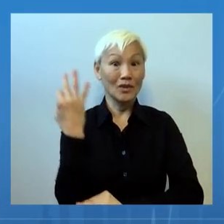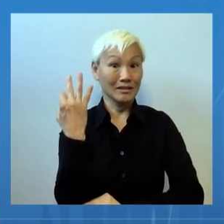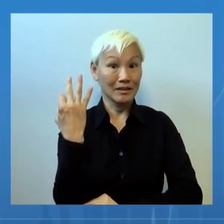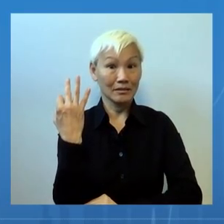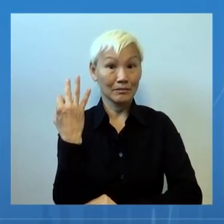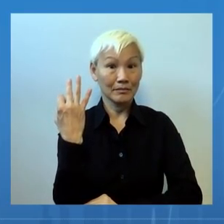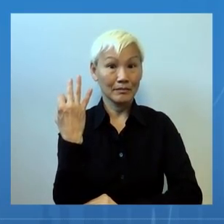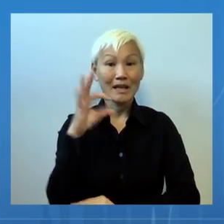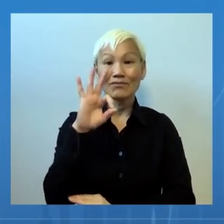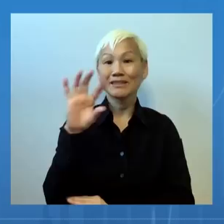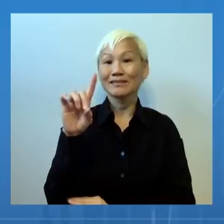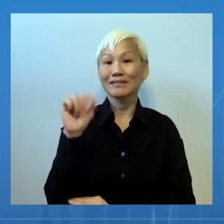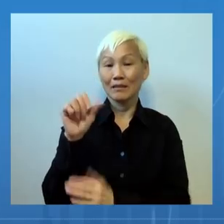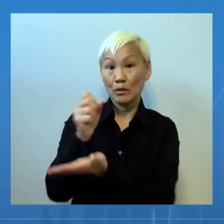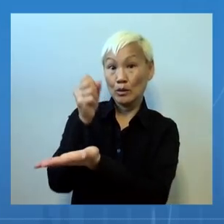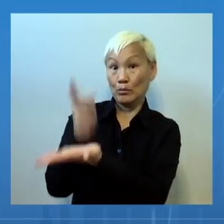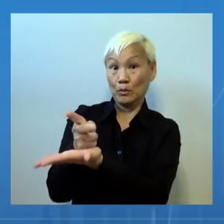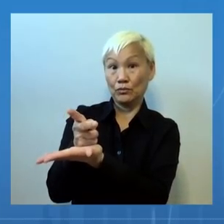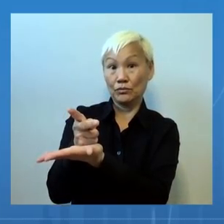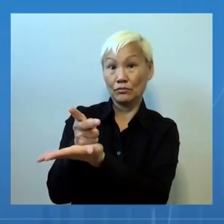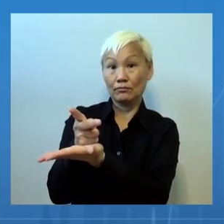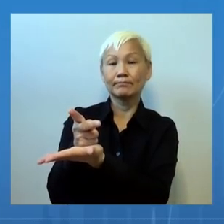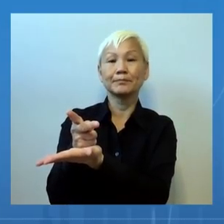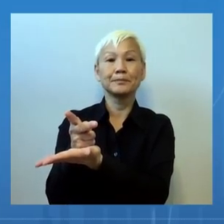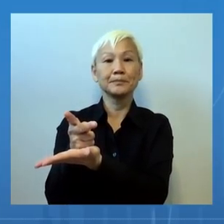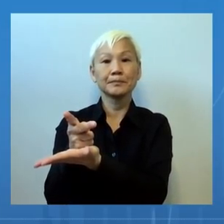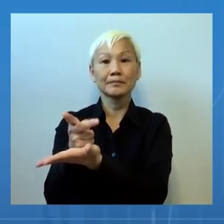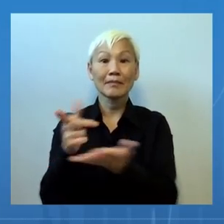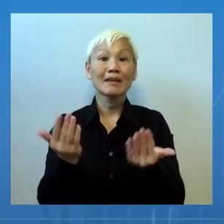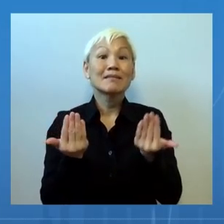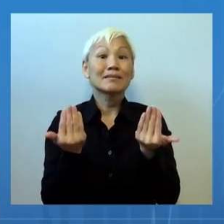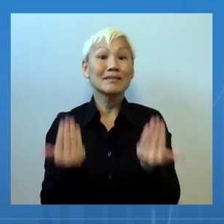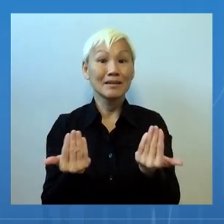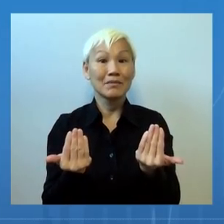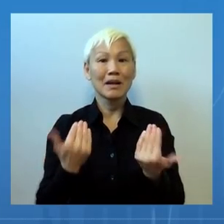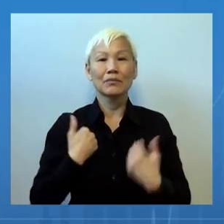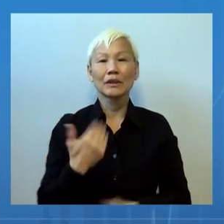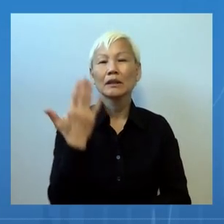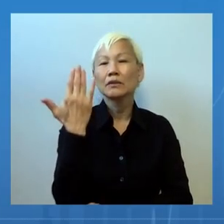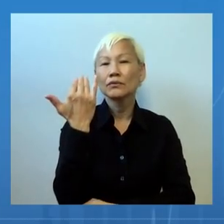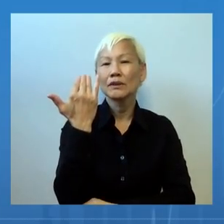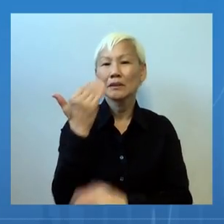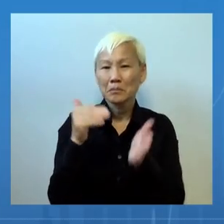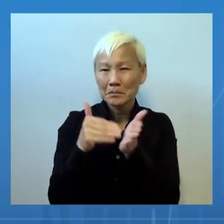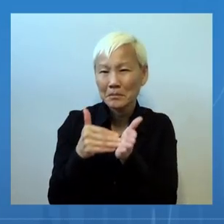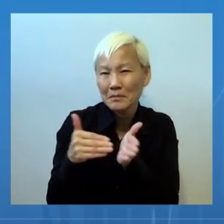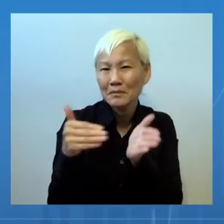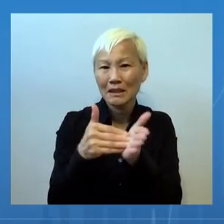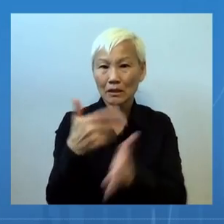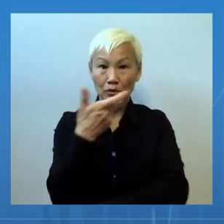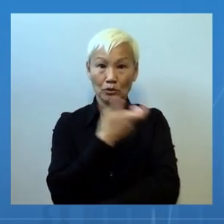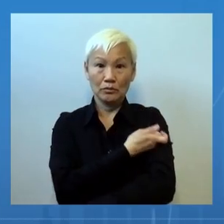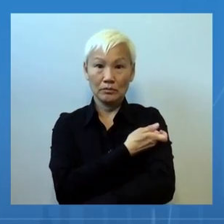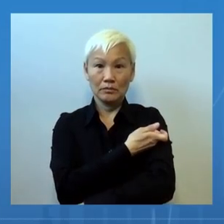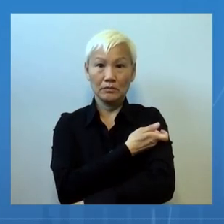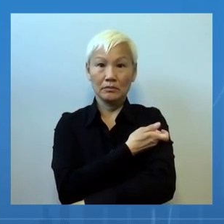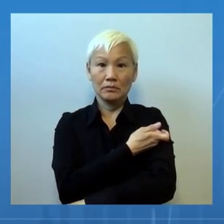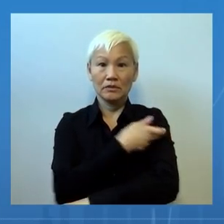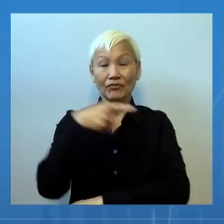we began the process of moving 15 million doses from Pfizer's freezers and facilities to distribution centers.